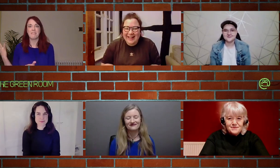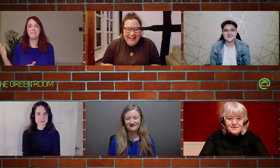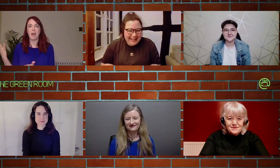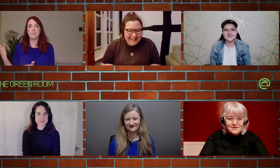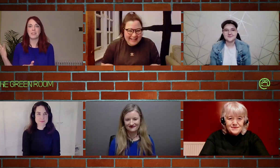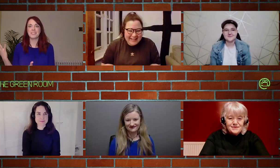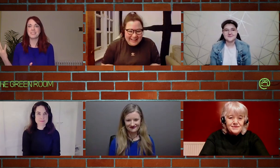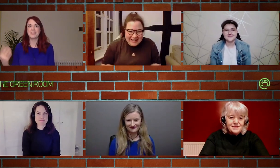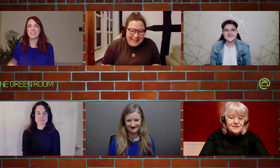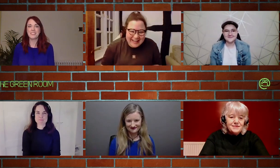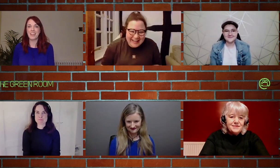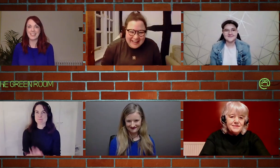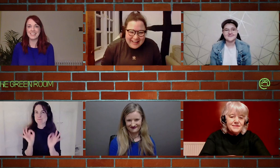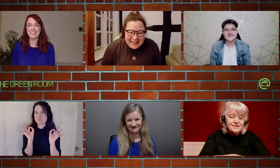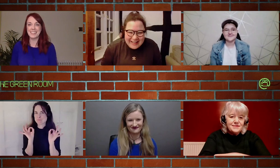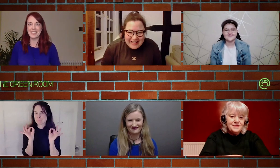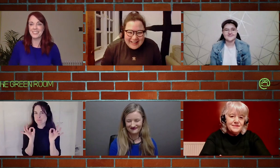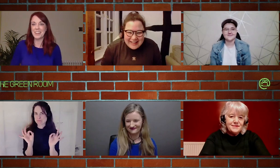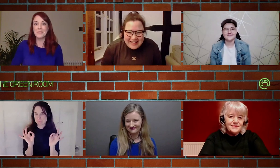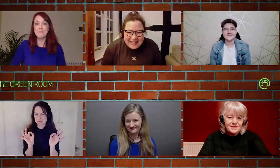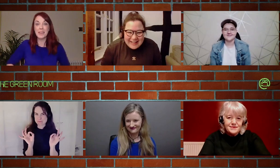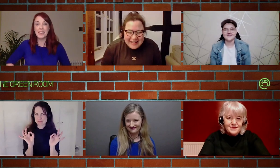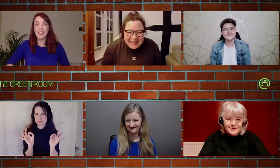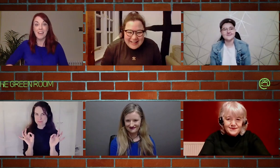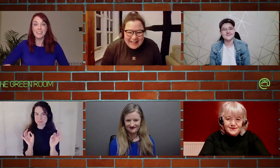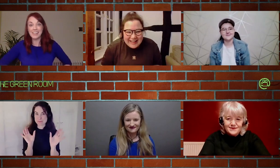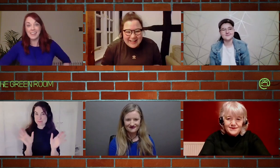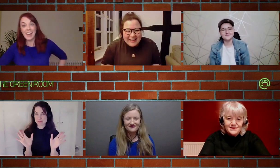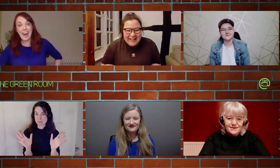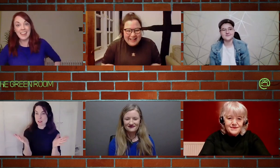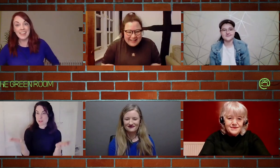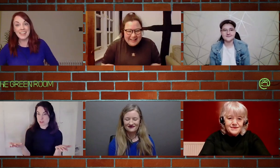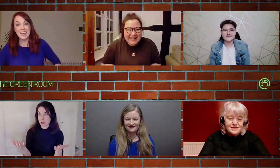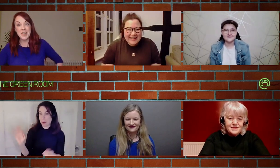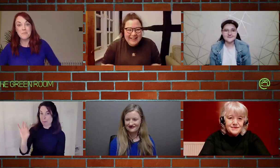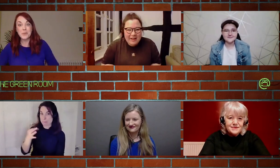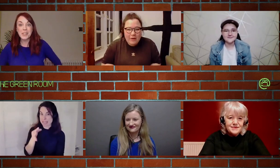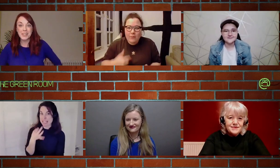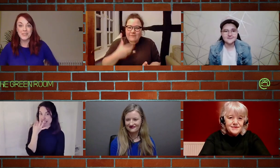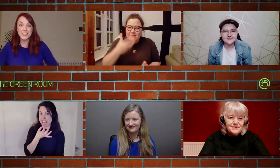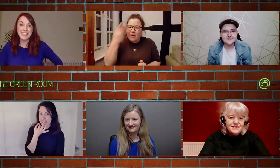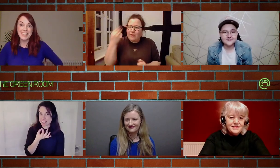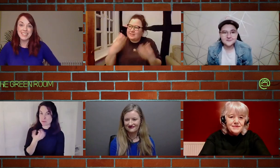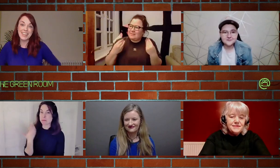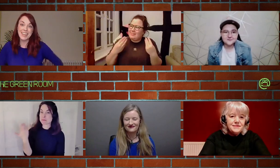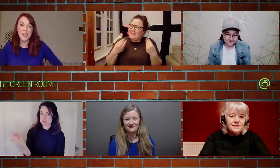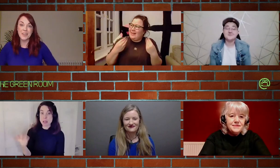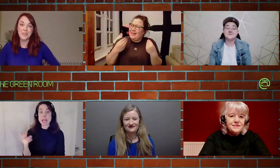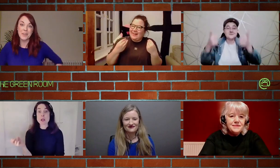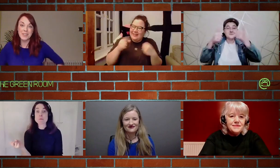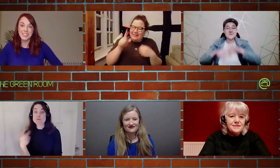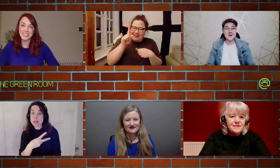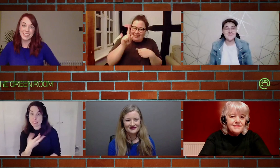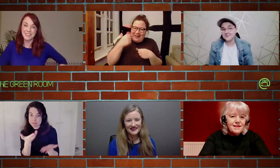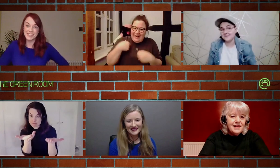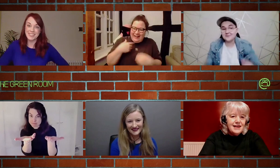Fabulous! Great. So that is Bea and Erin. Brooklyn would you like to say a little bit about yourself?